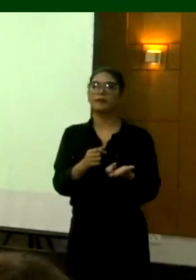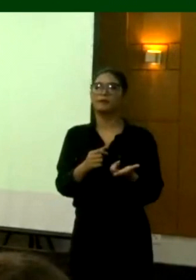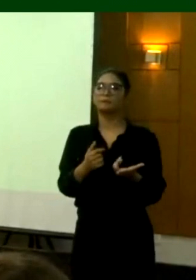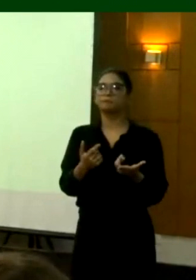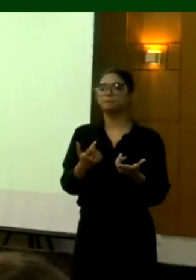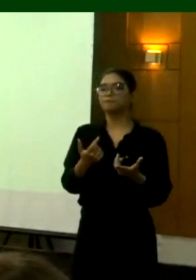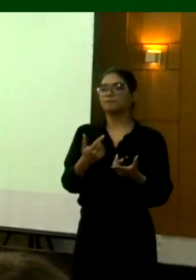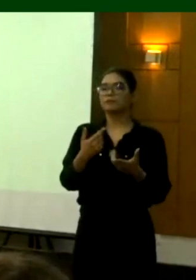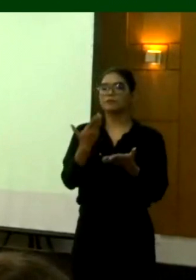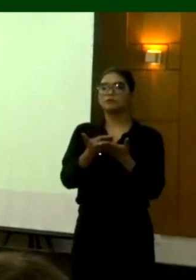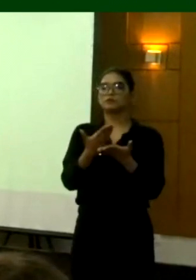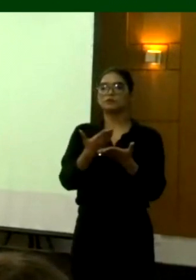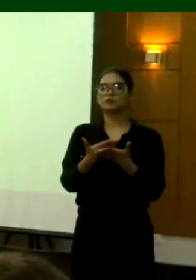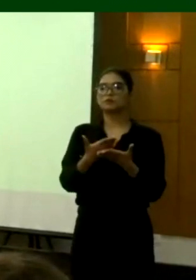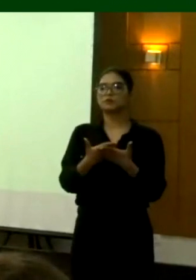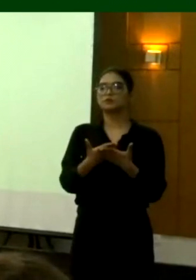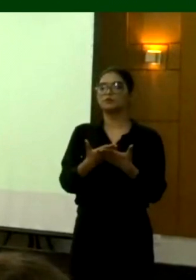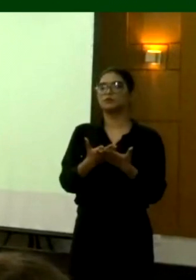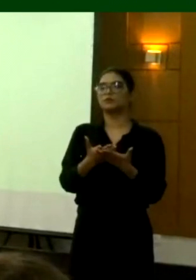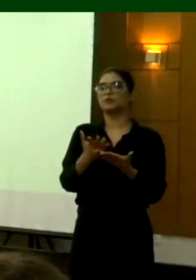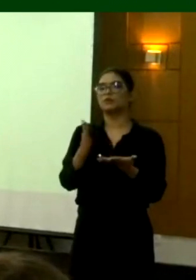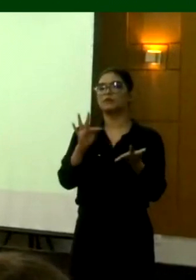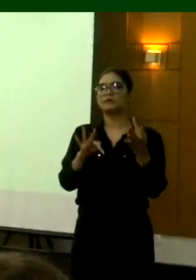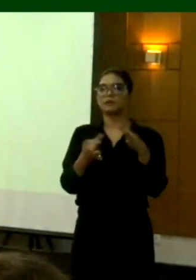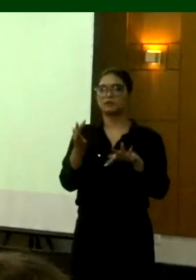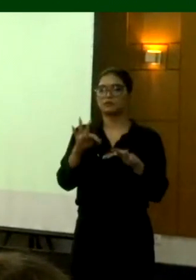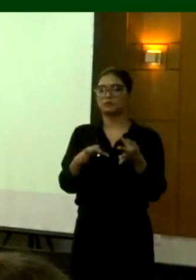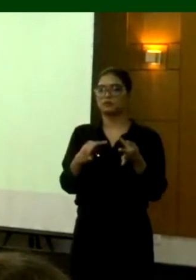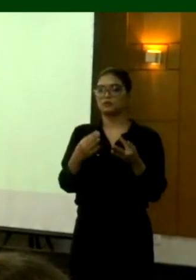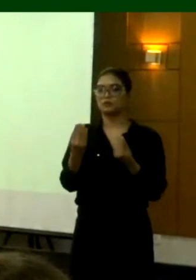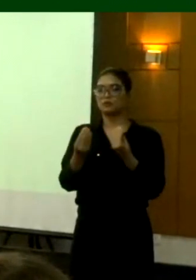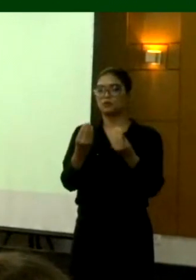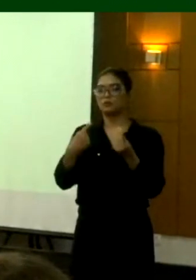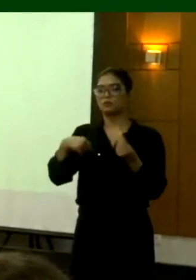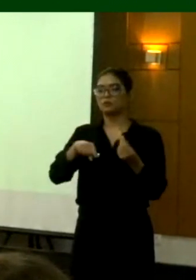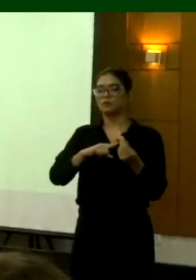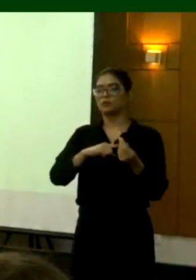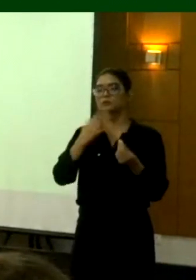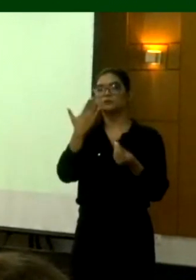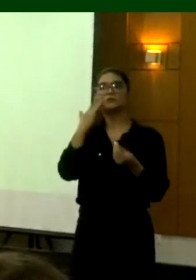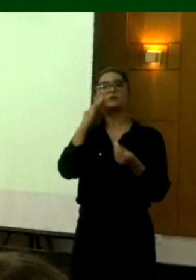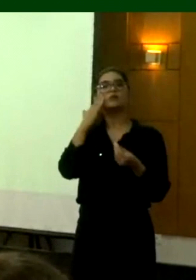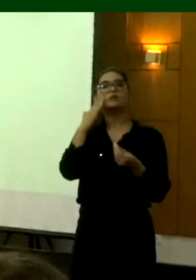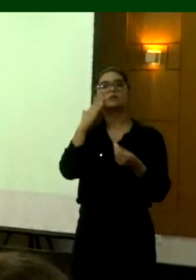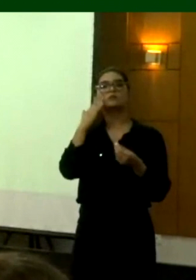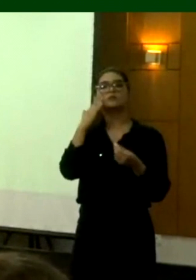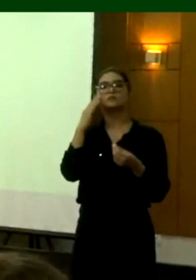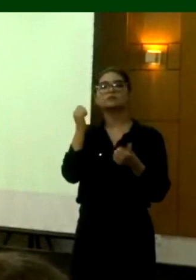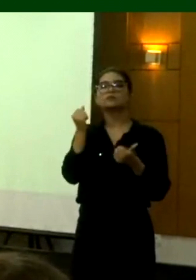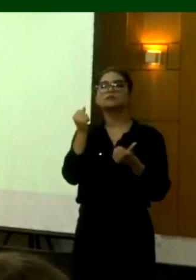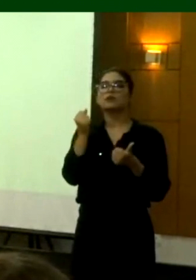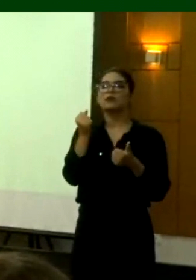describe the equations that govern the atmospheric processes, so the energy that comes from the sun by energy balance